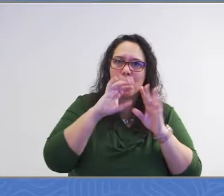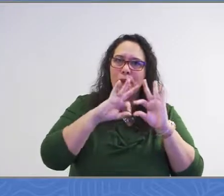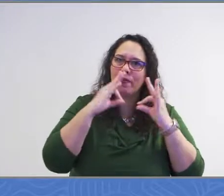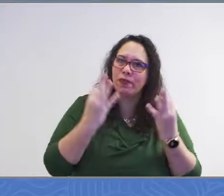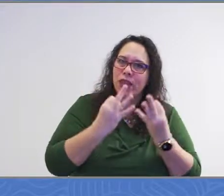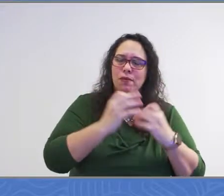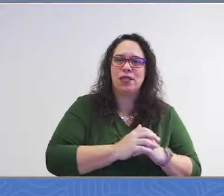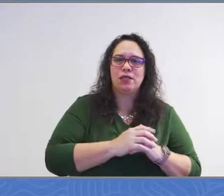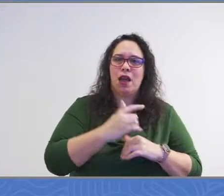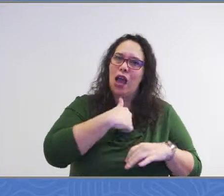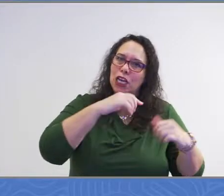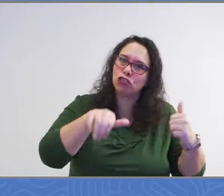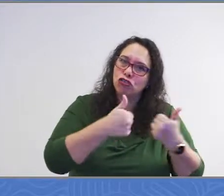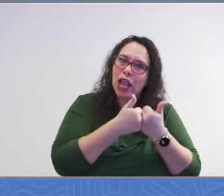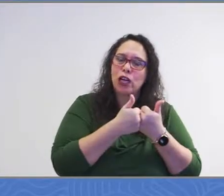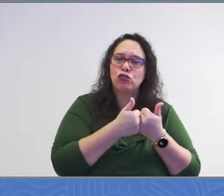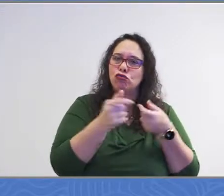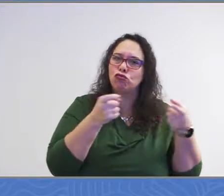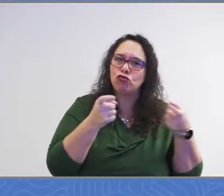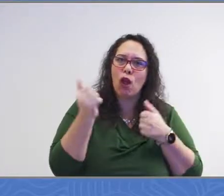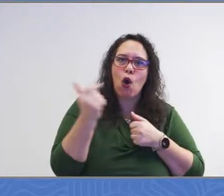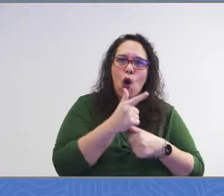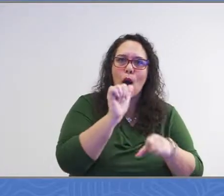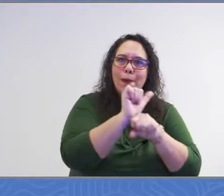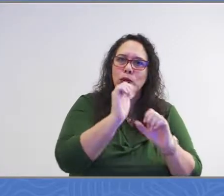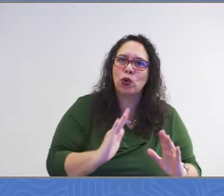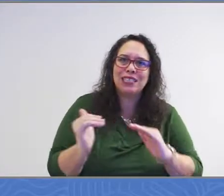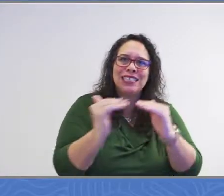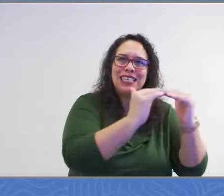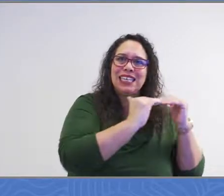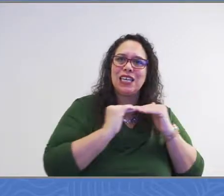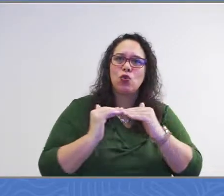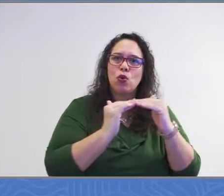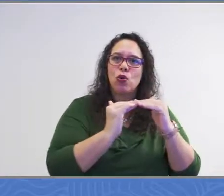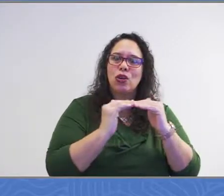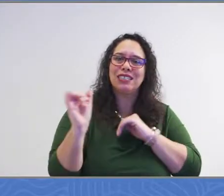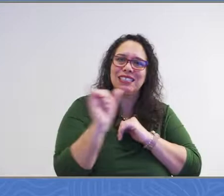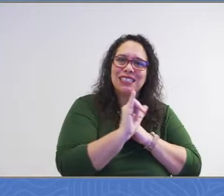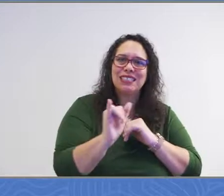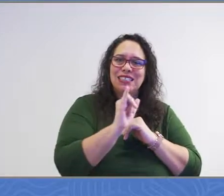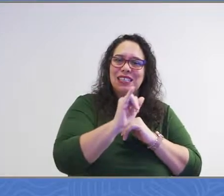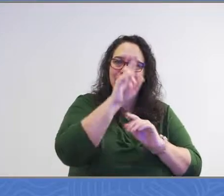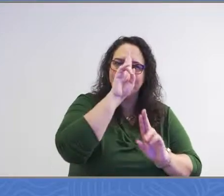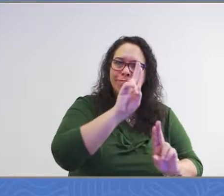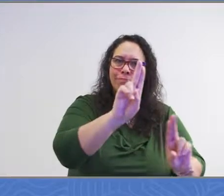I challenge you to treat all employees equally with the same dignity and respect that they all deserve.